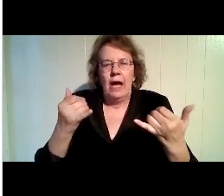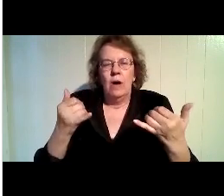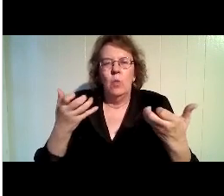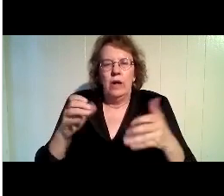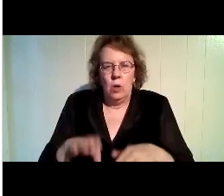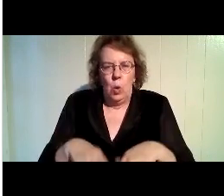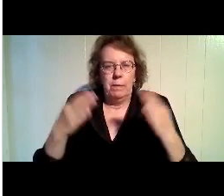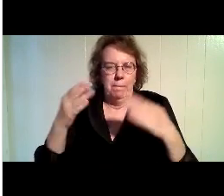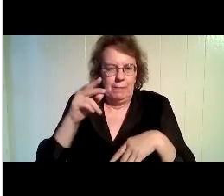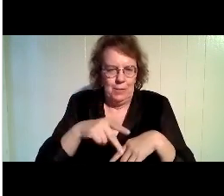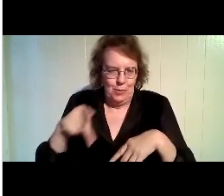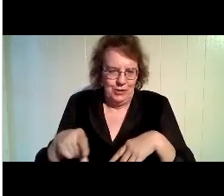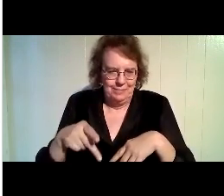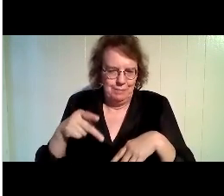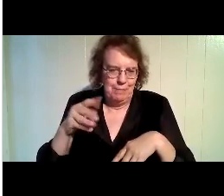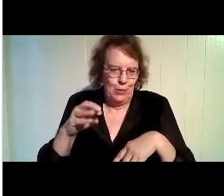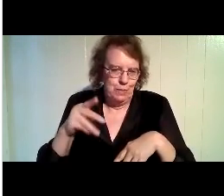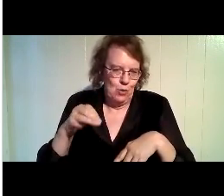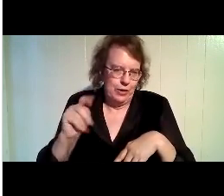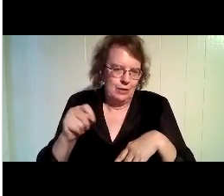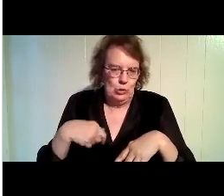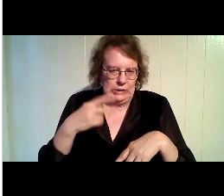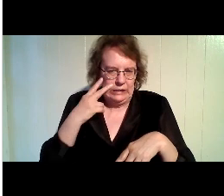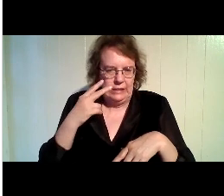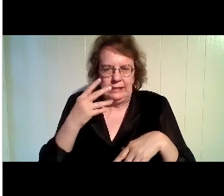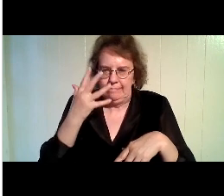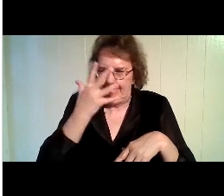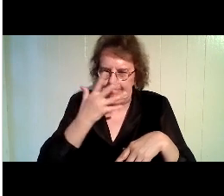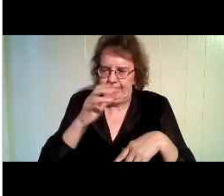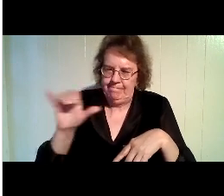up PowerPoint. So as you can see, very similar looking to the word.